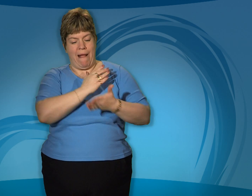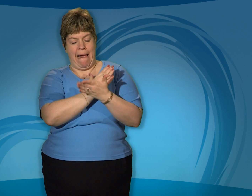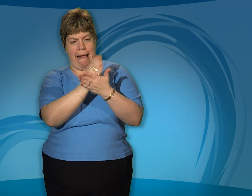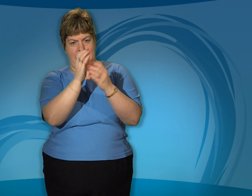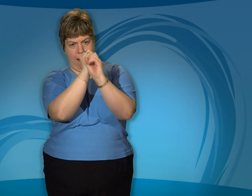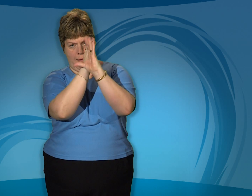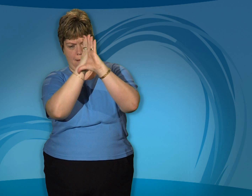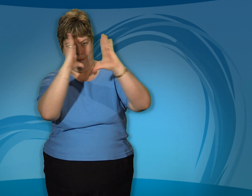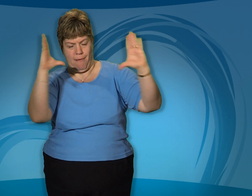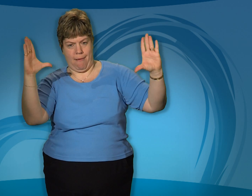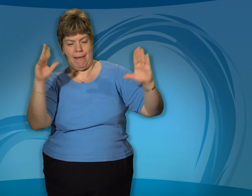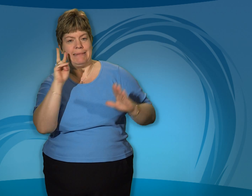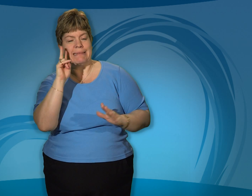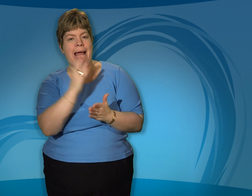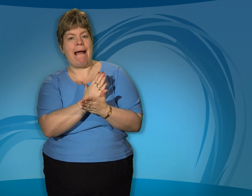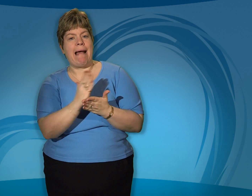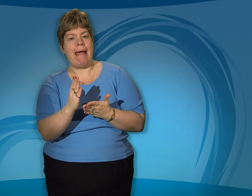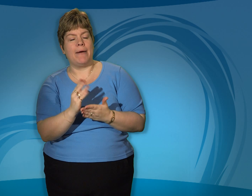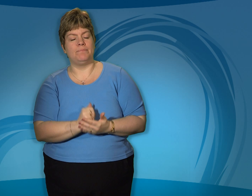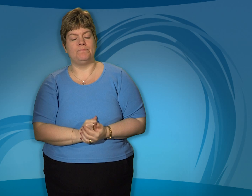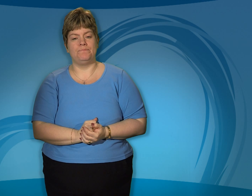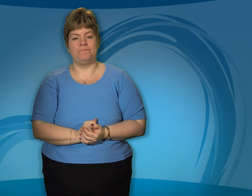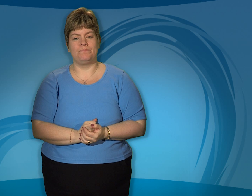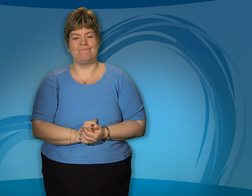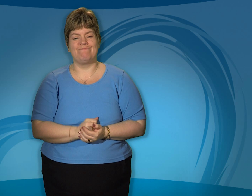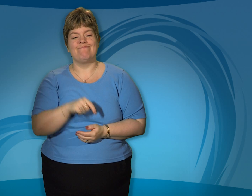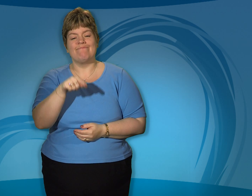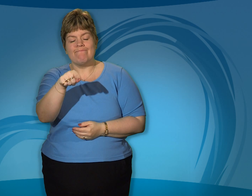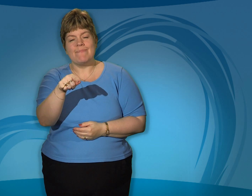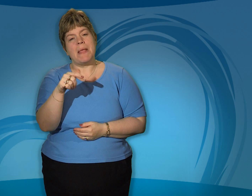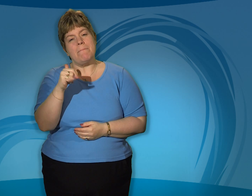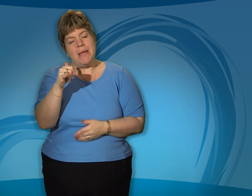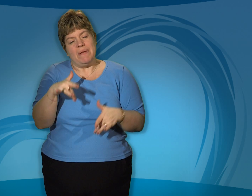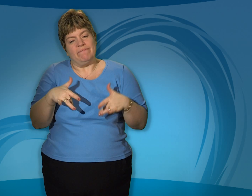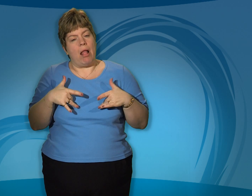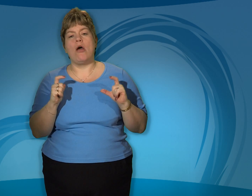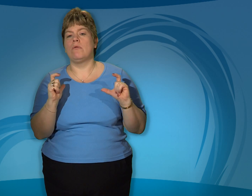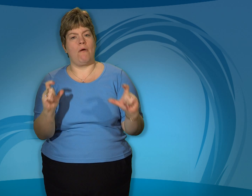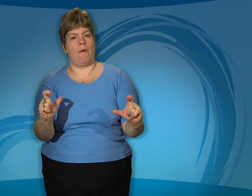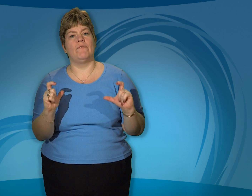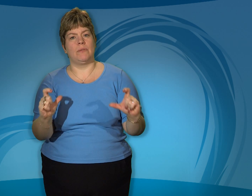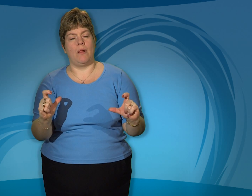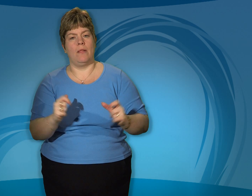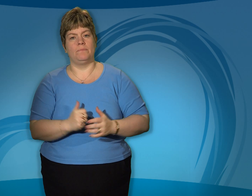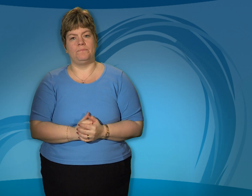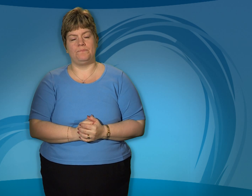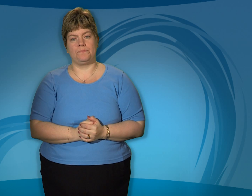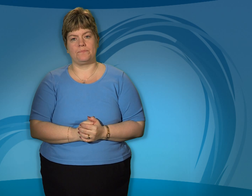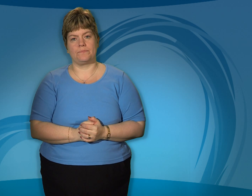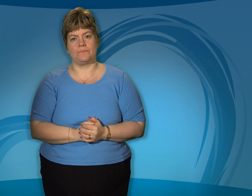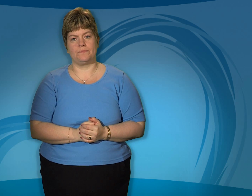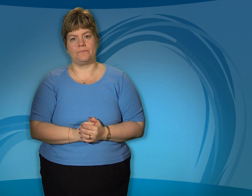stomach and duodenum to enable us to have a clear view. This can sometimes be uncomfortable.